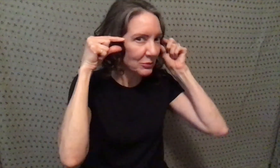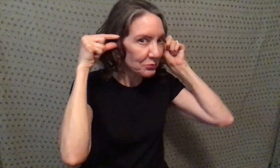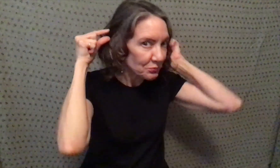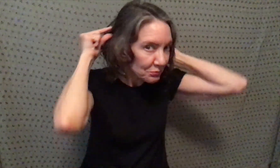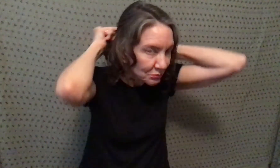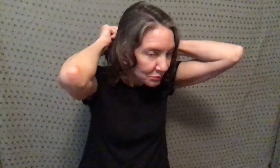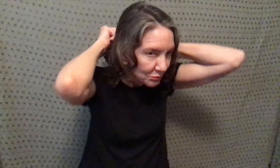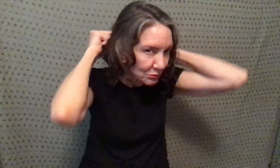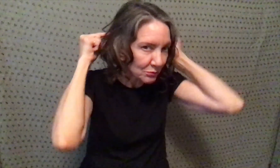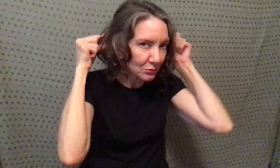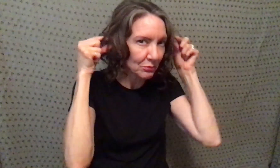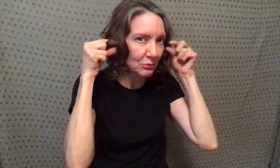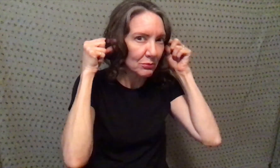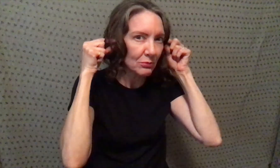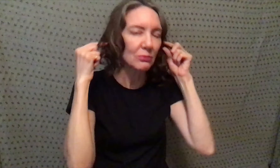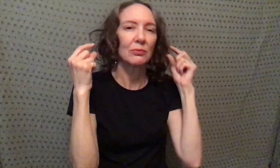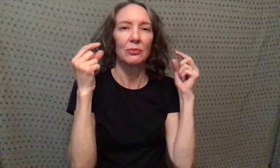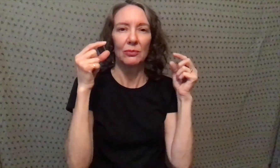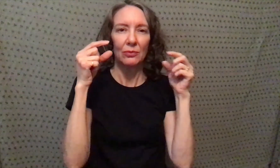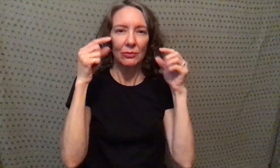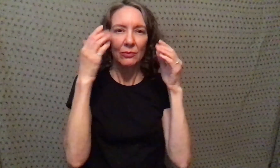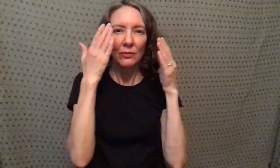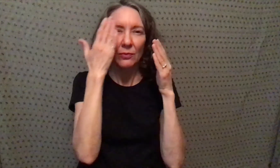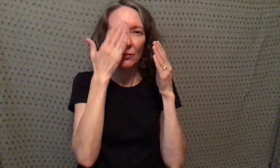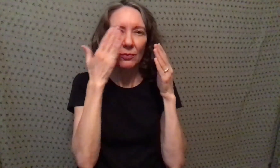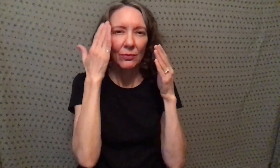they have a black strap